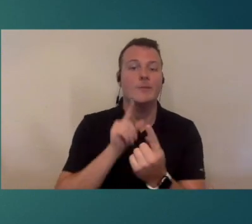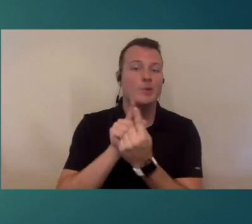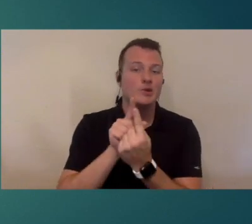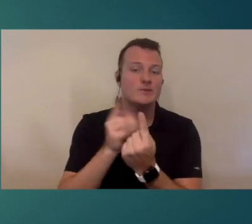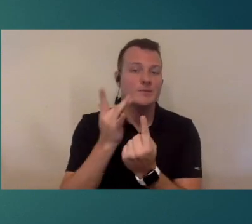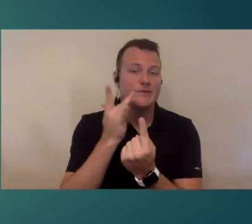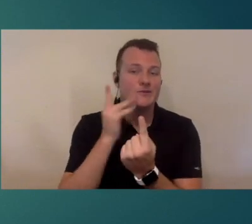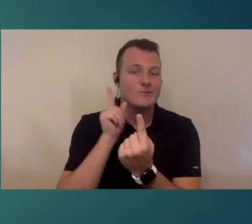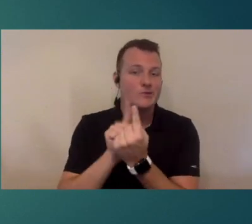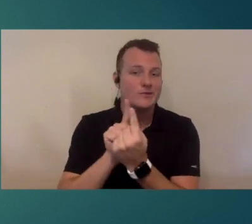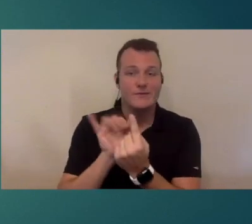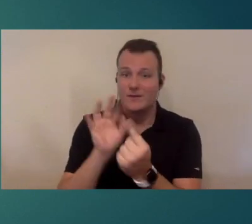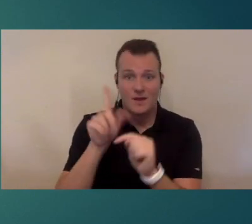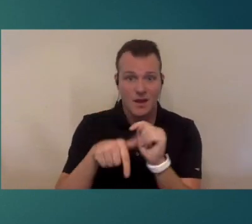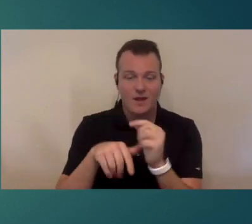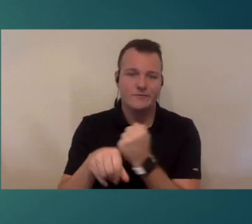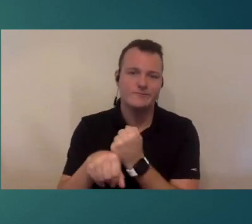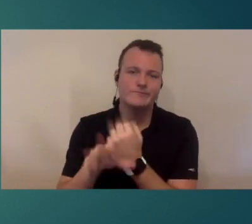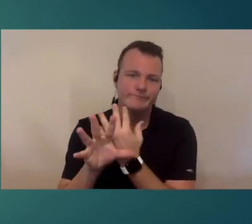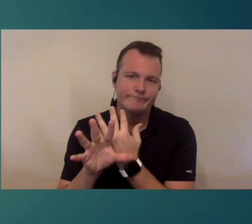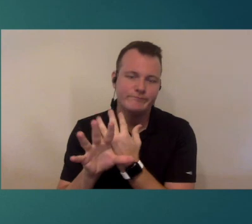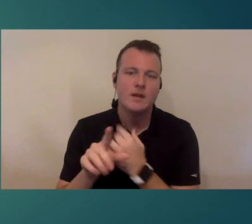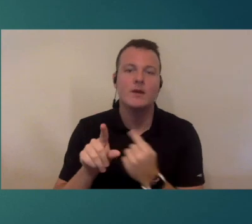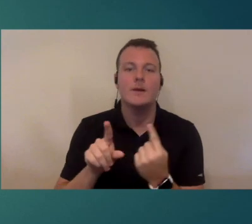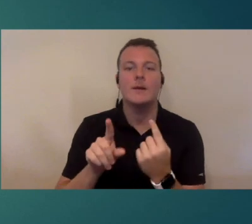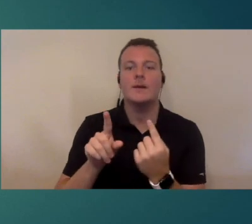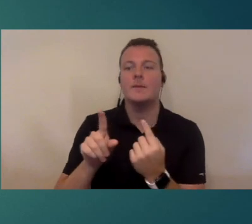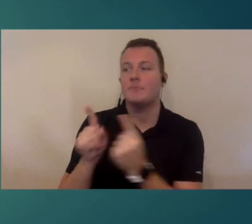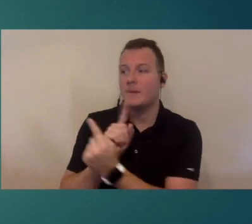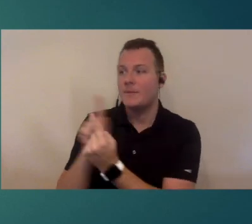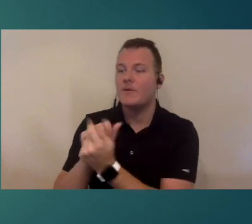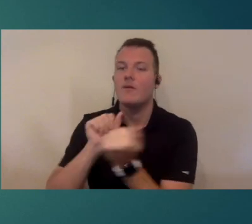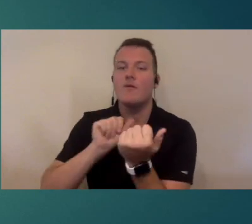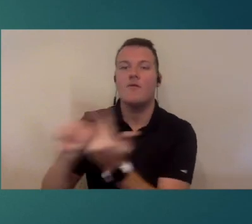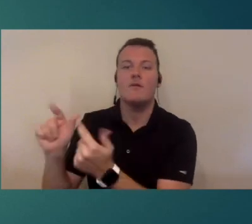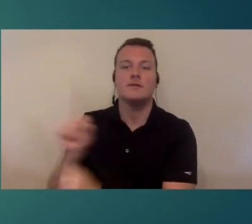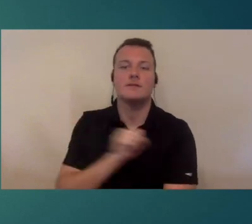possible, but if not, through a videoconference meet all of my staff. So